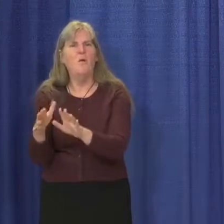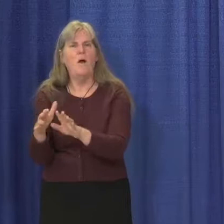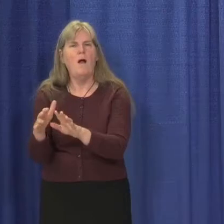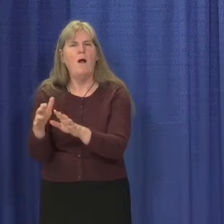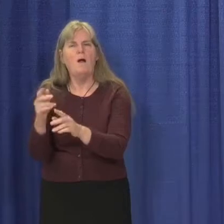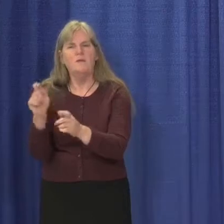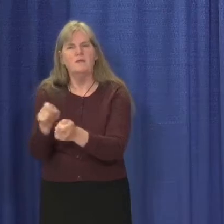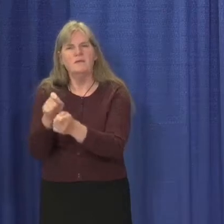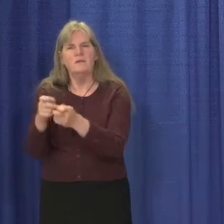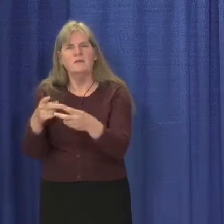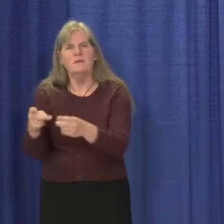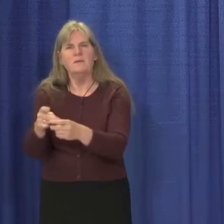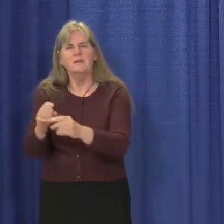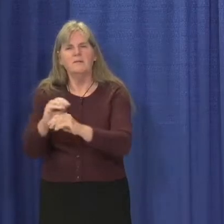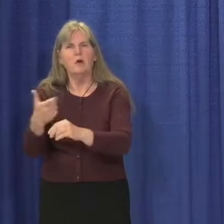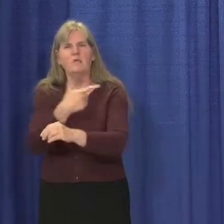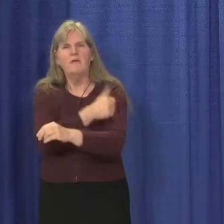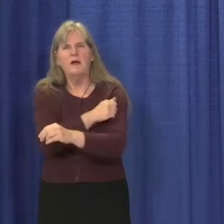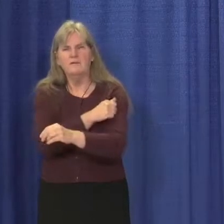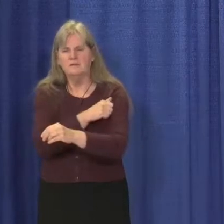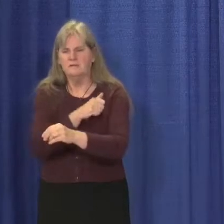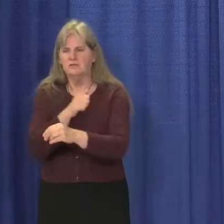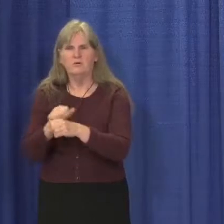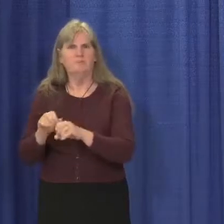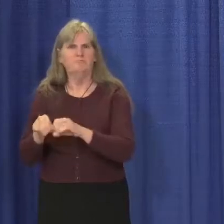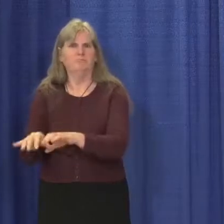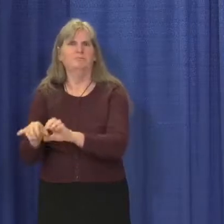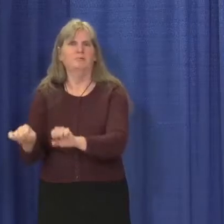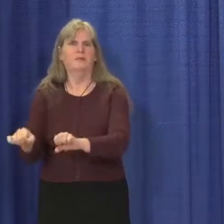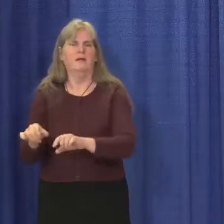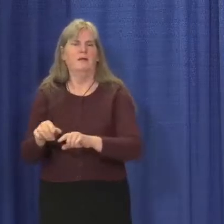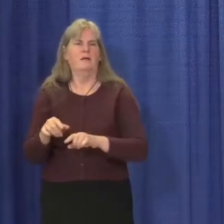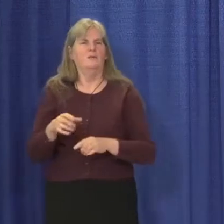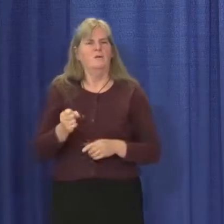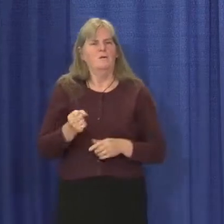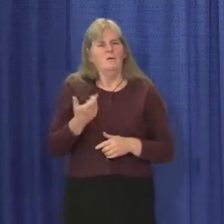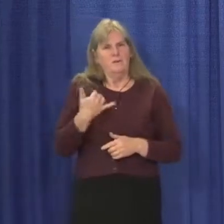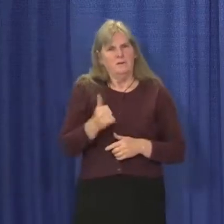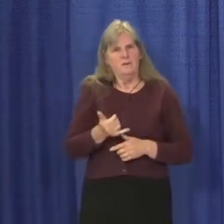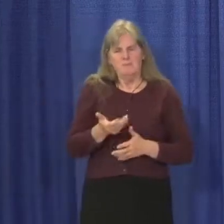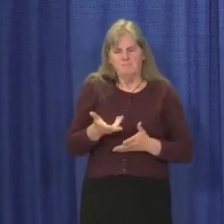We are continually working with and engaging with communities